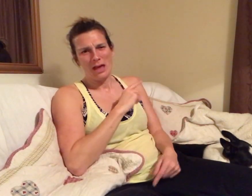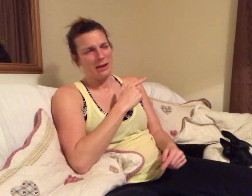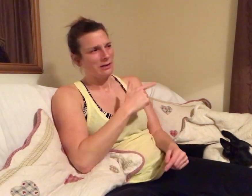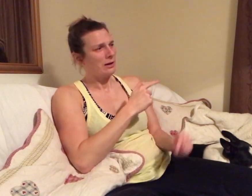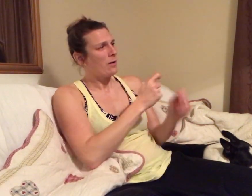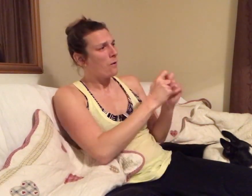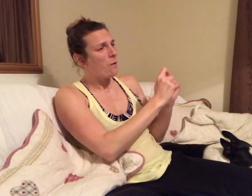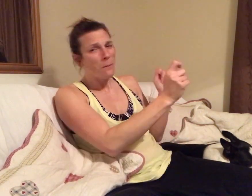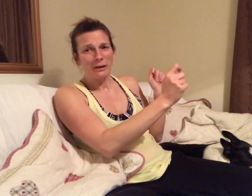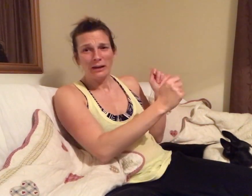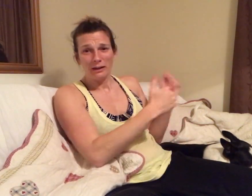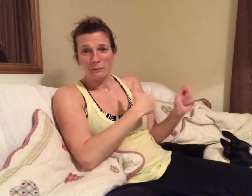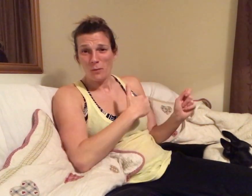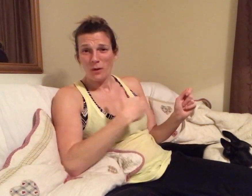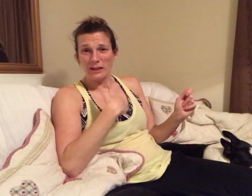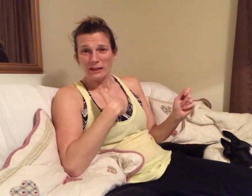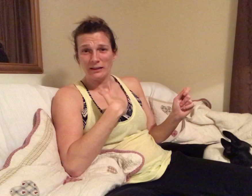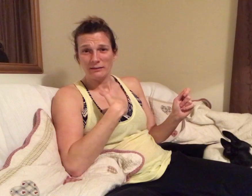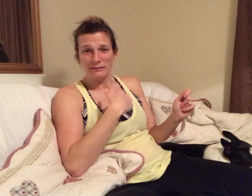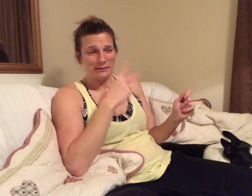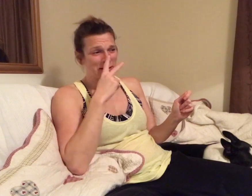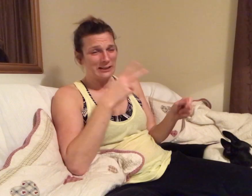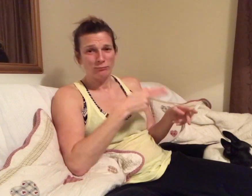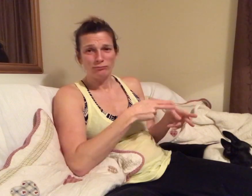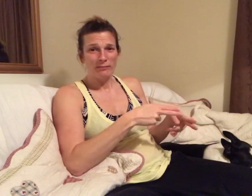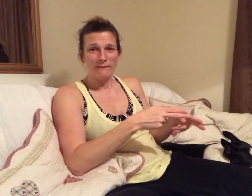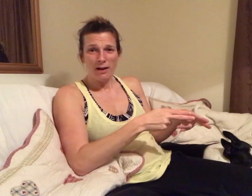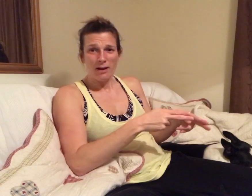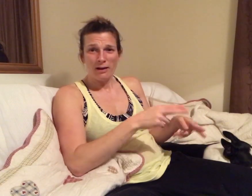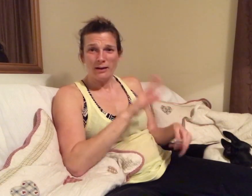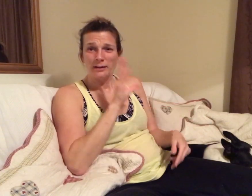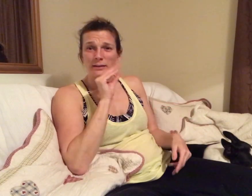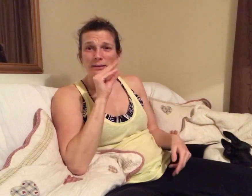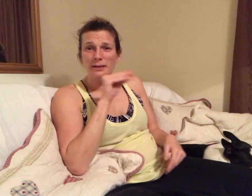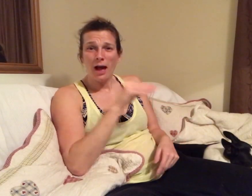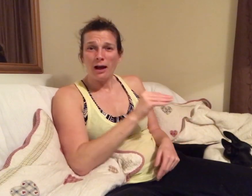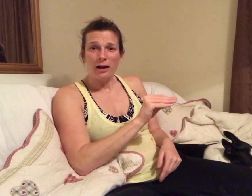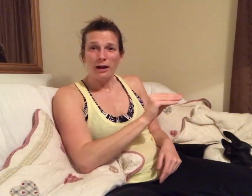because when I open the curtains in the morning, looking out to the river,